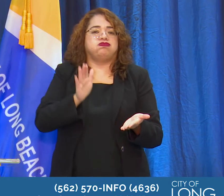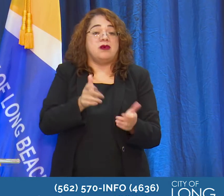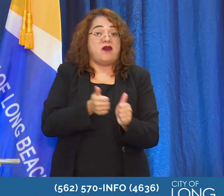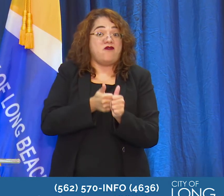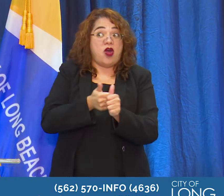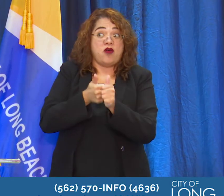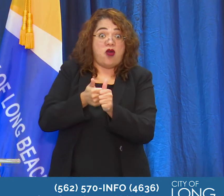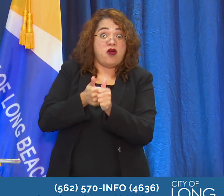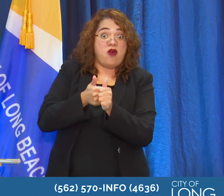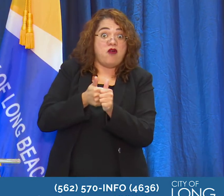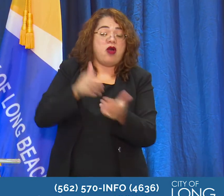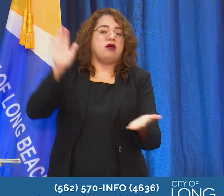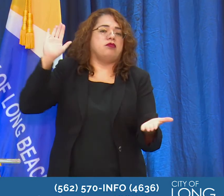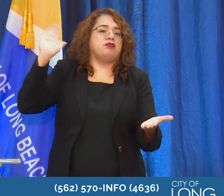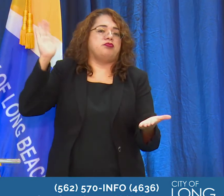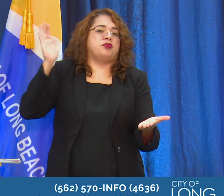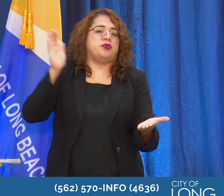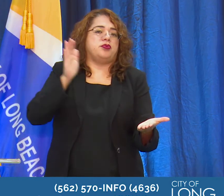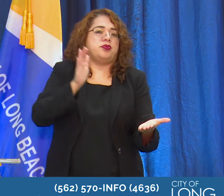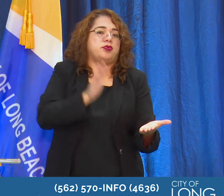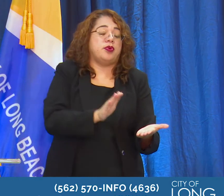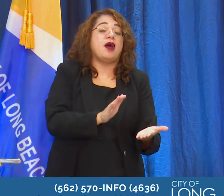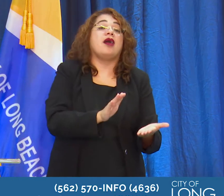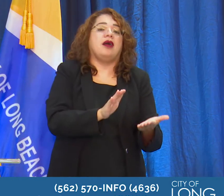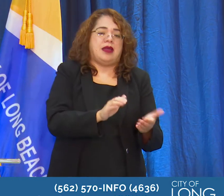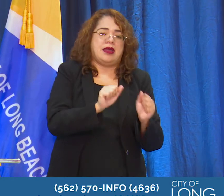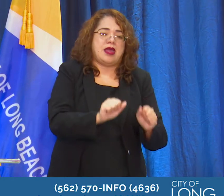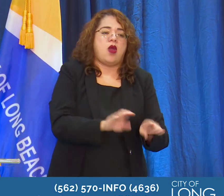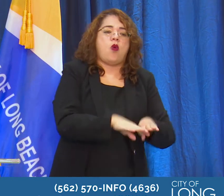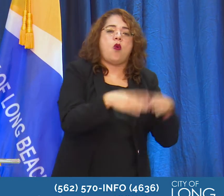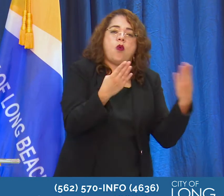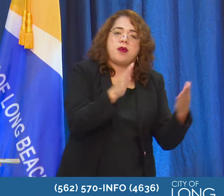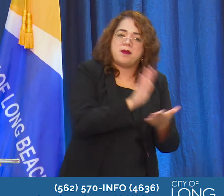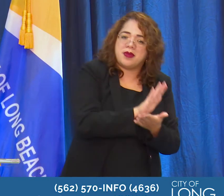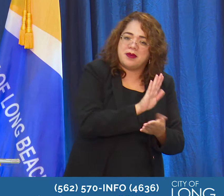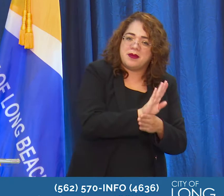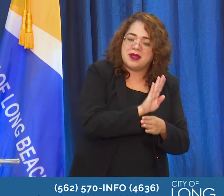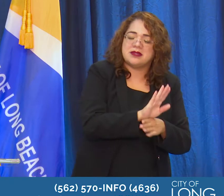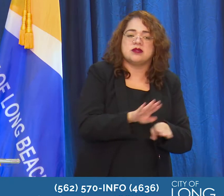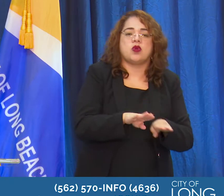more things to open and get us off the list.